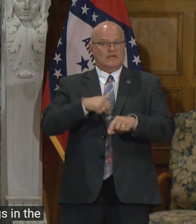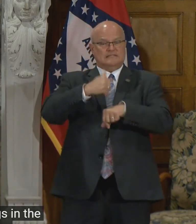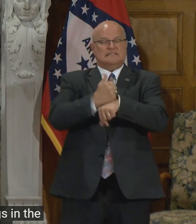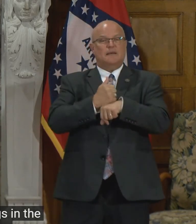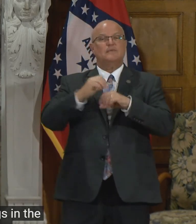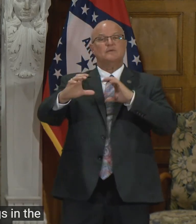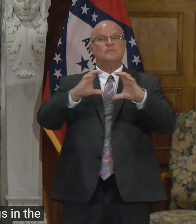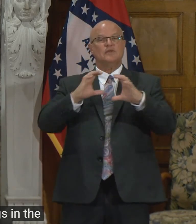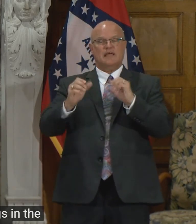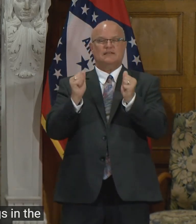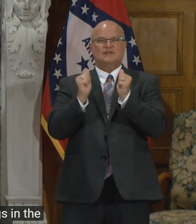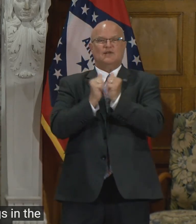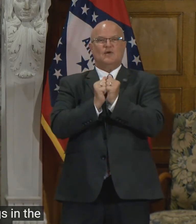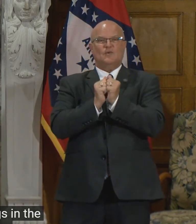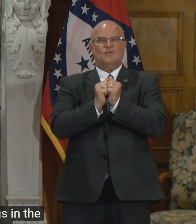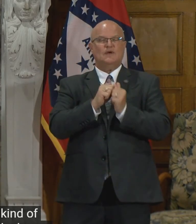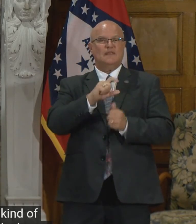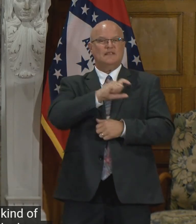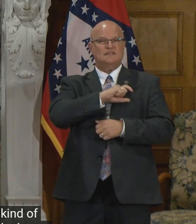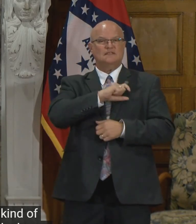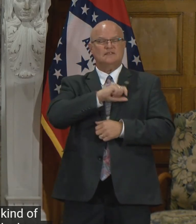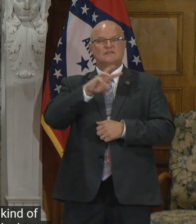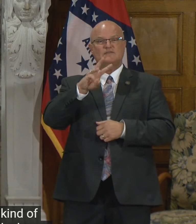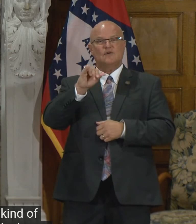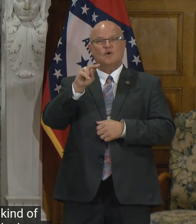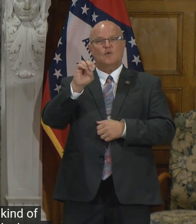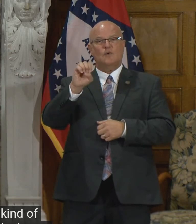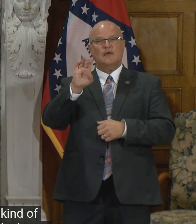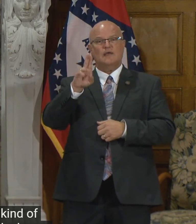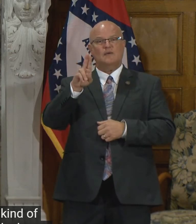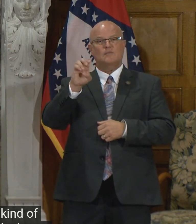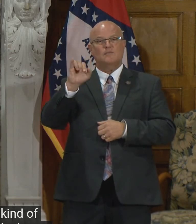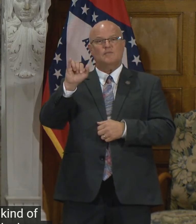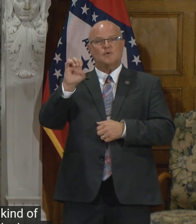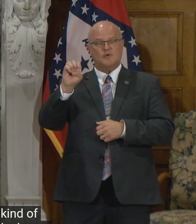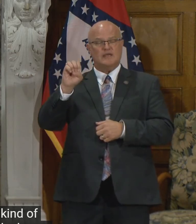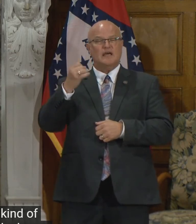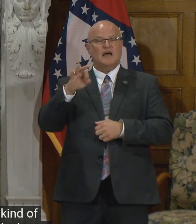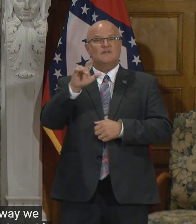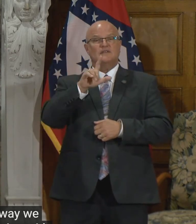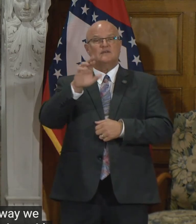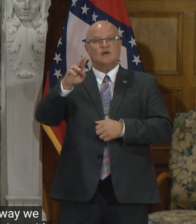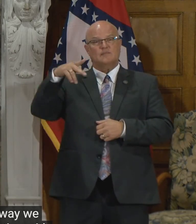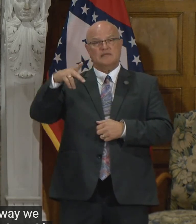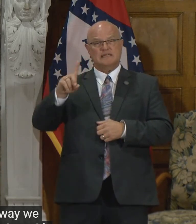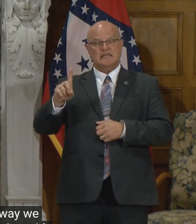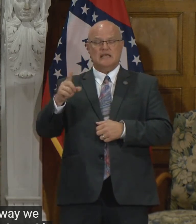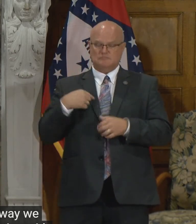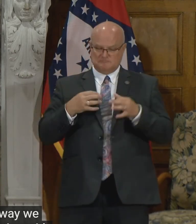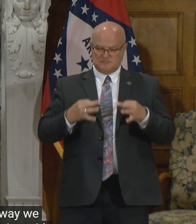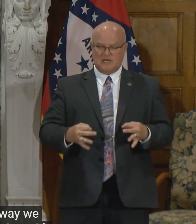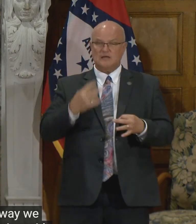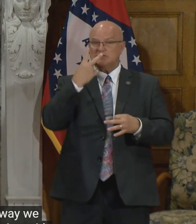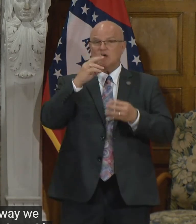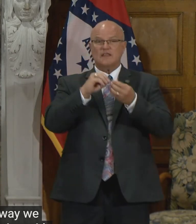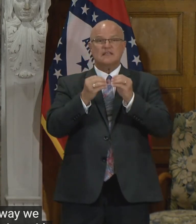with the interim chief Wayne Buckley of the Little Rock Police Department, and right away we decided. You know, we saw the number of shootings occurring.